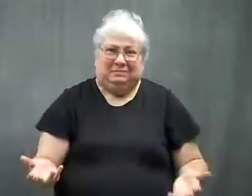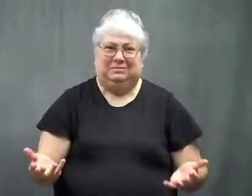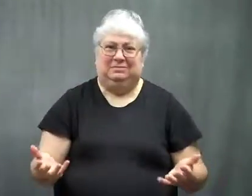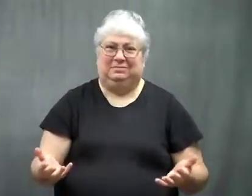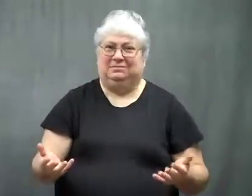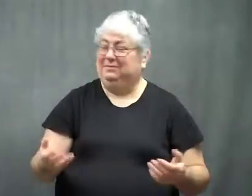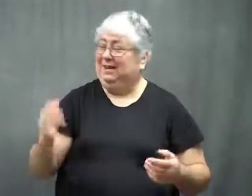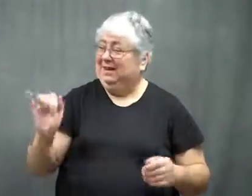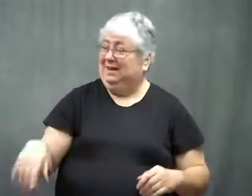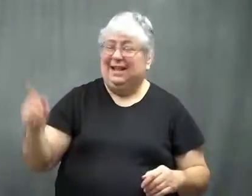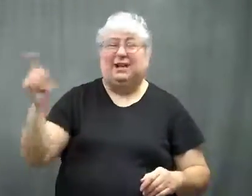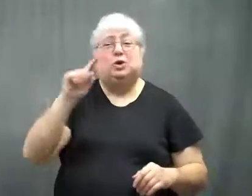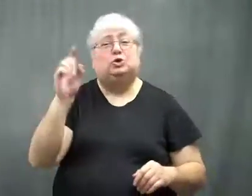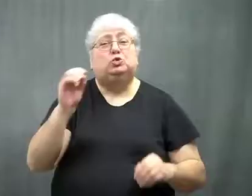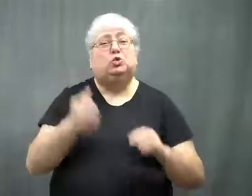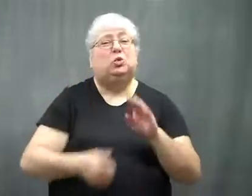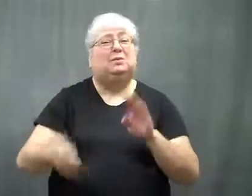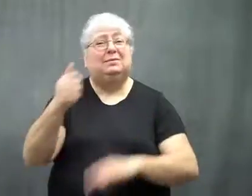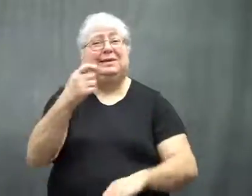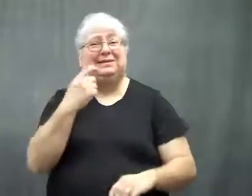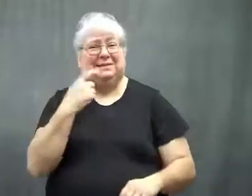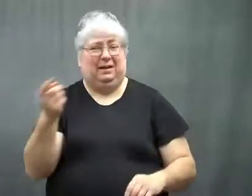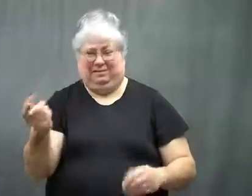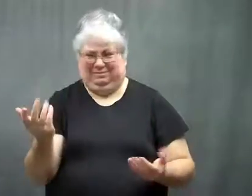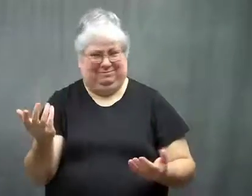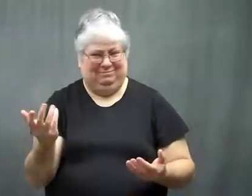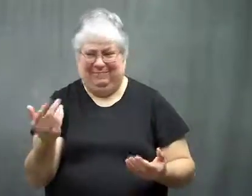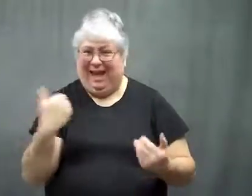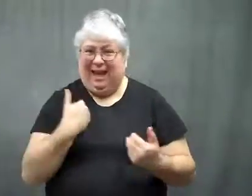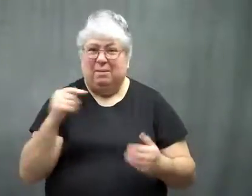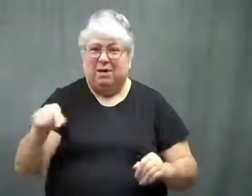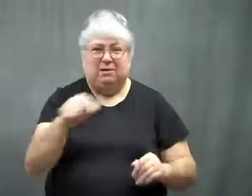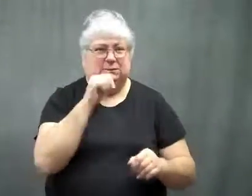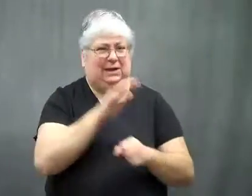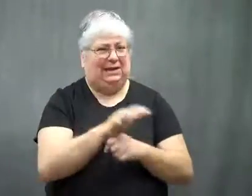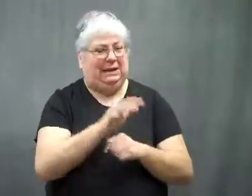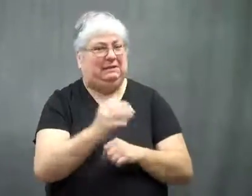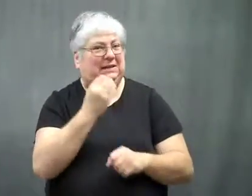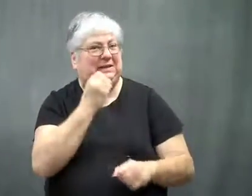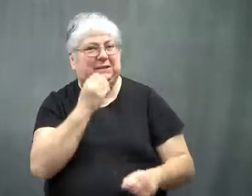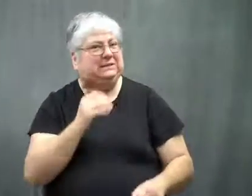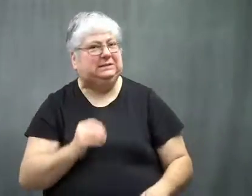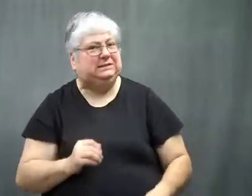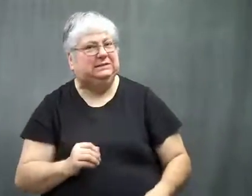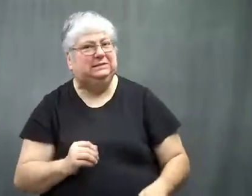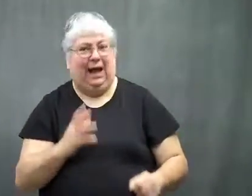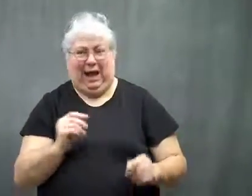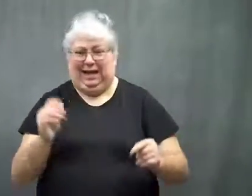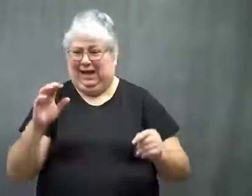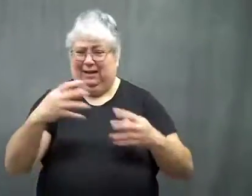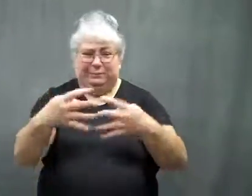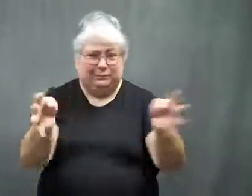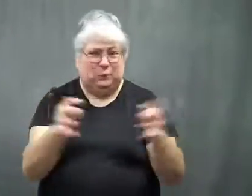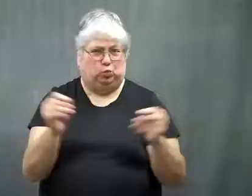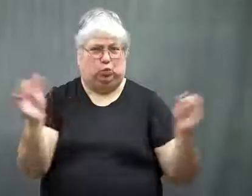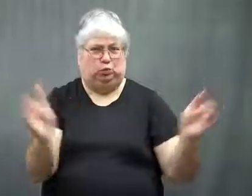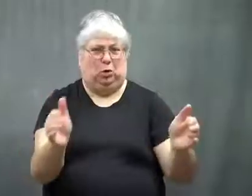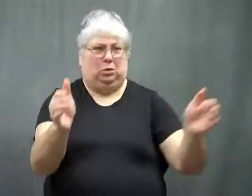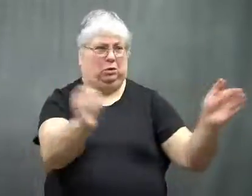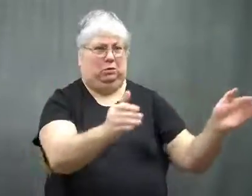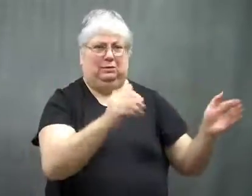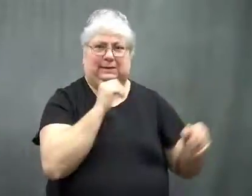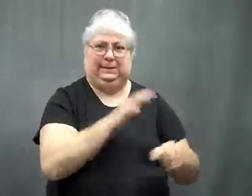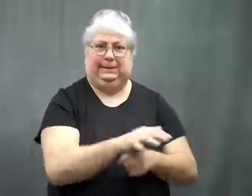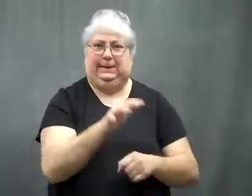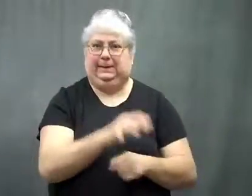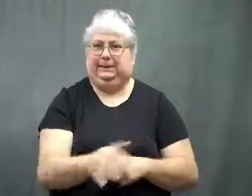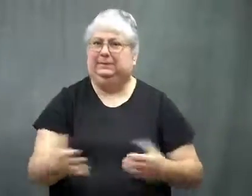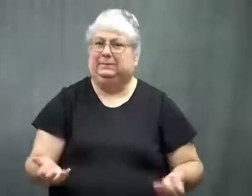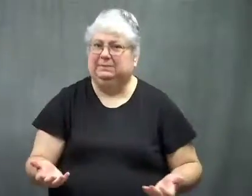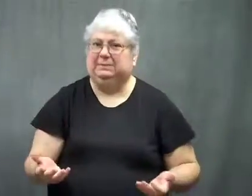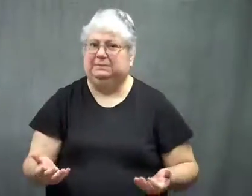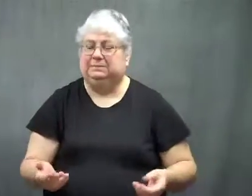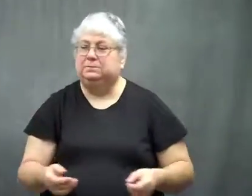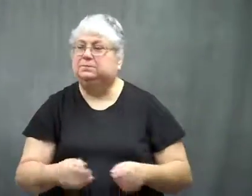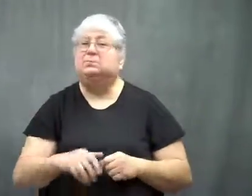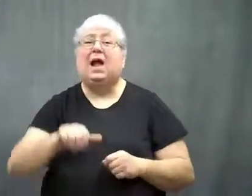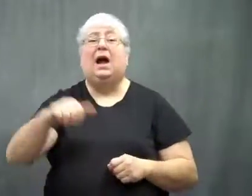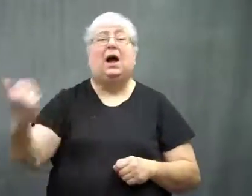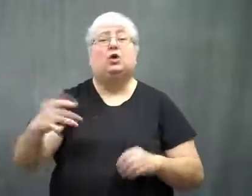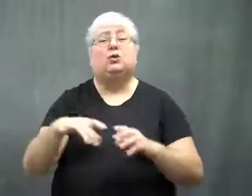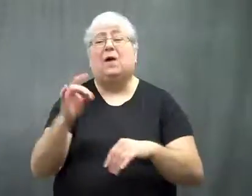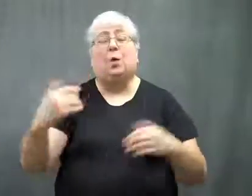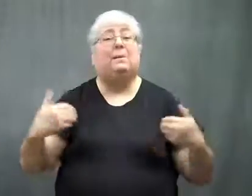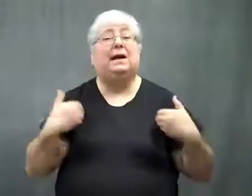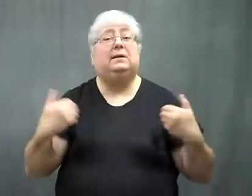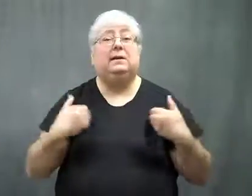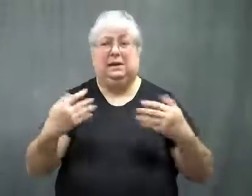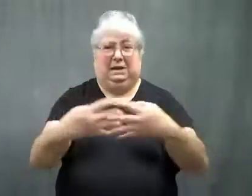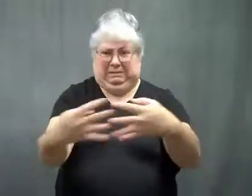A zoo official said the animals weren't getting enough to eat, and the cages were too small.